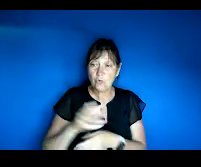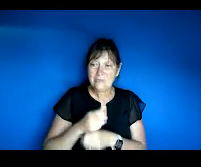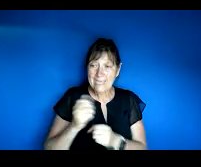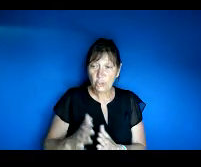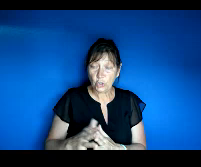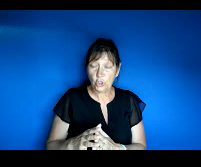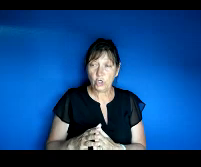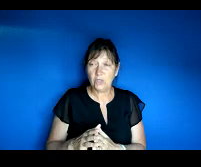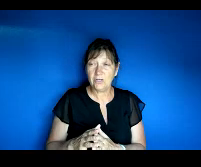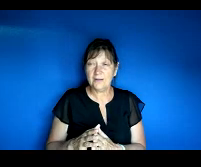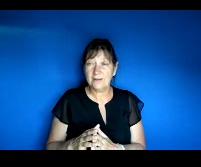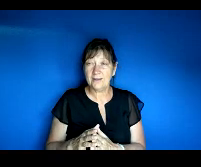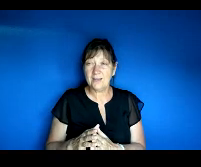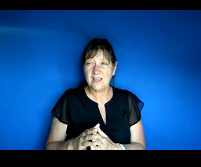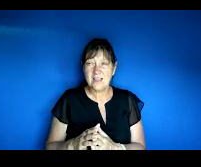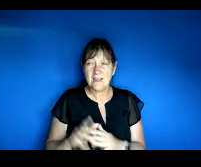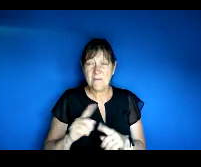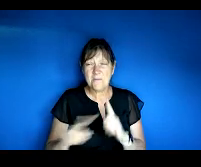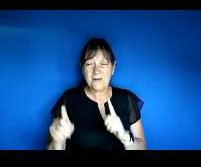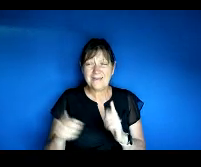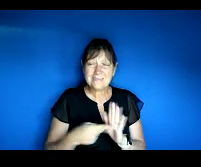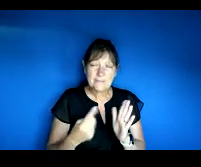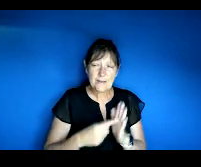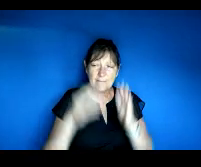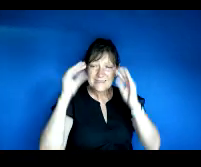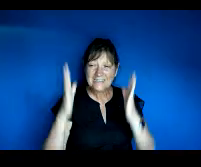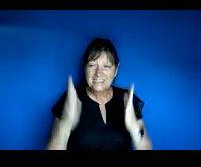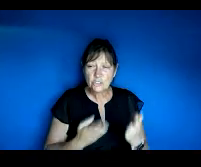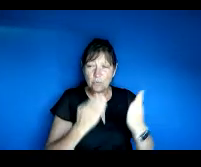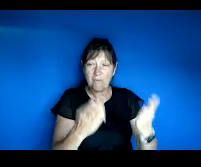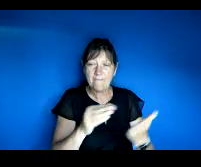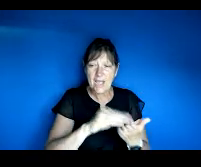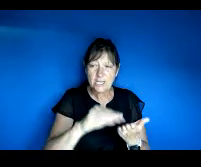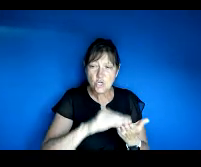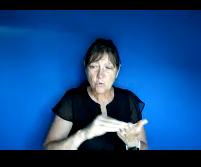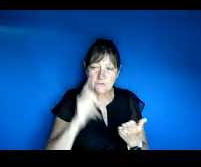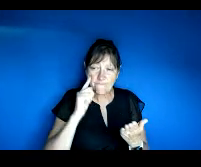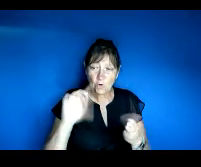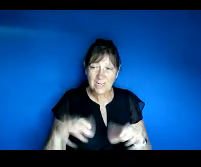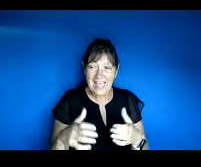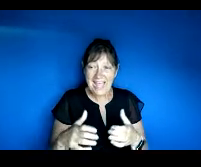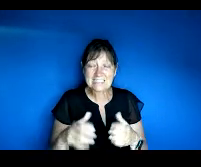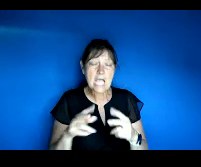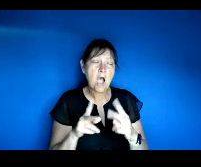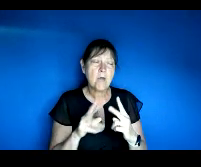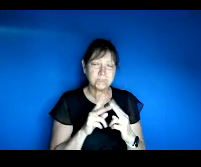but more like the teacher provides notes for the class, so that's a combination of different,